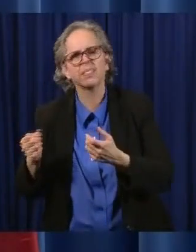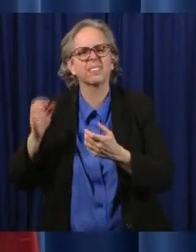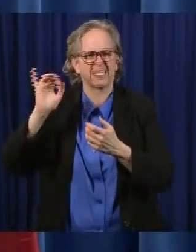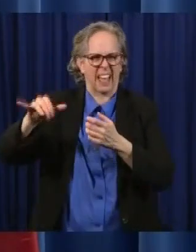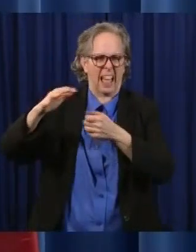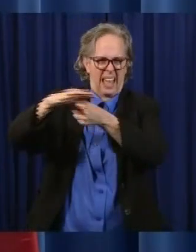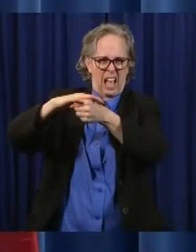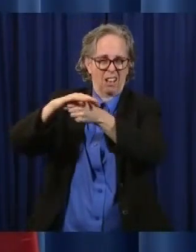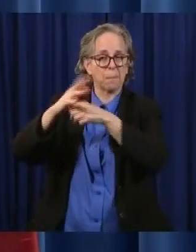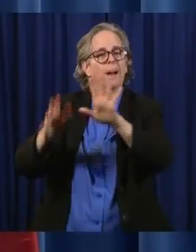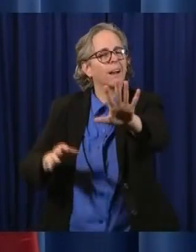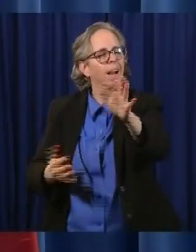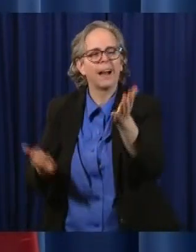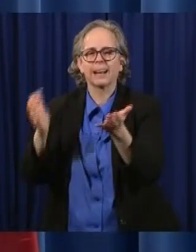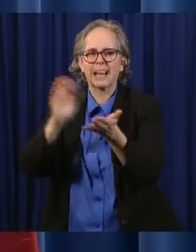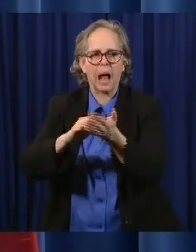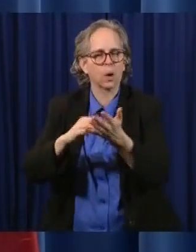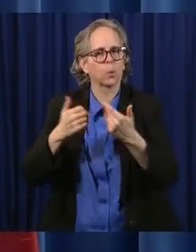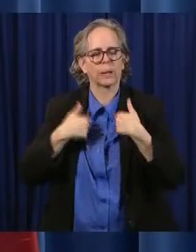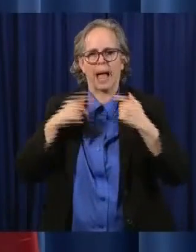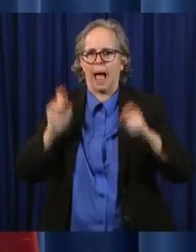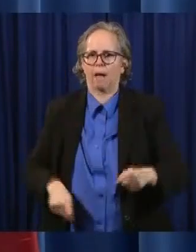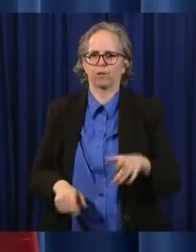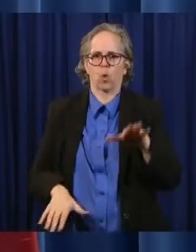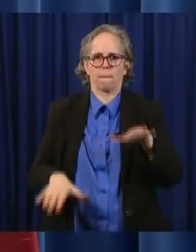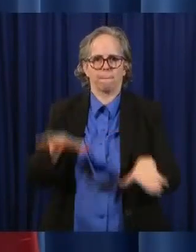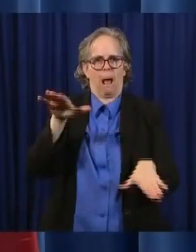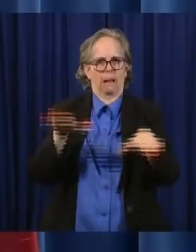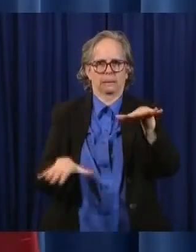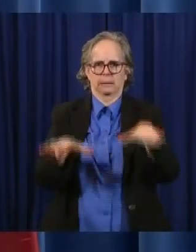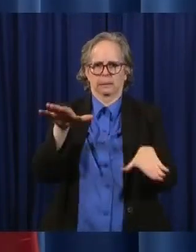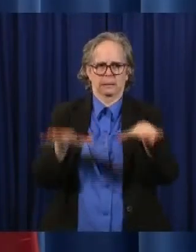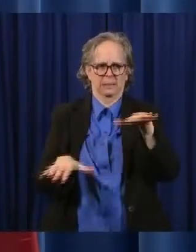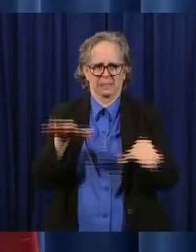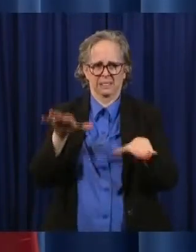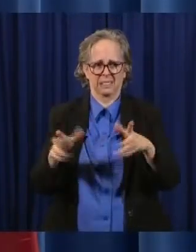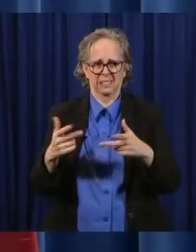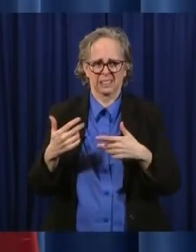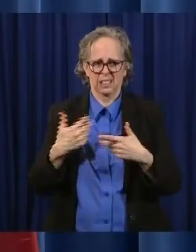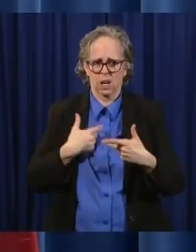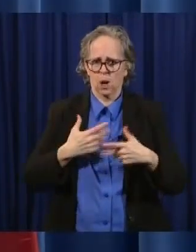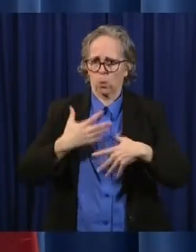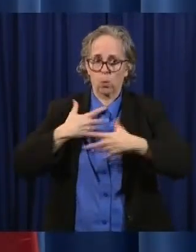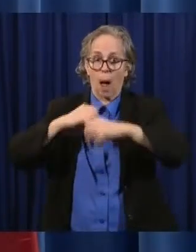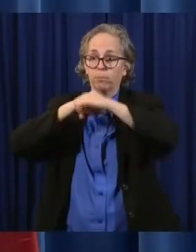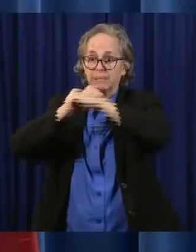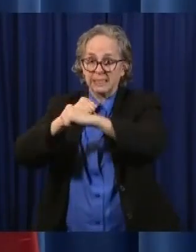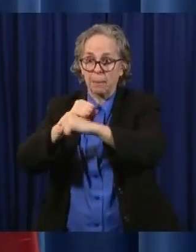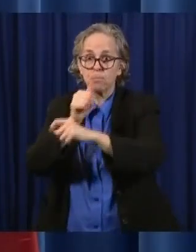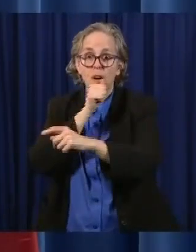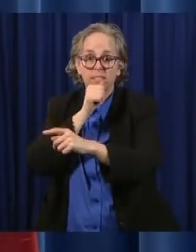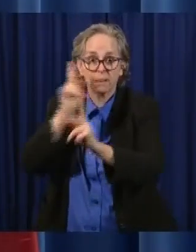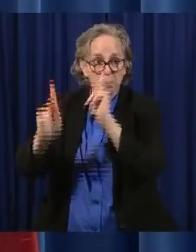THEY DID THIS WITH THE COUNTY OF HEALTH PERSON -- VERSUS